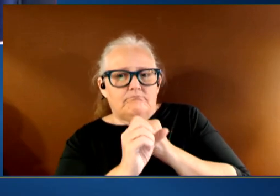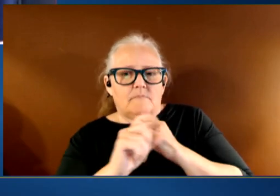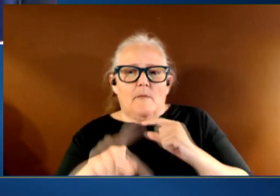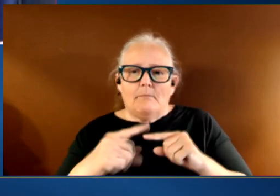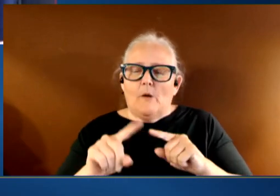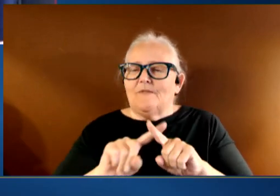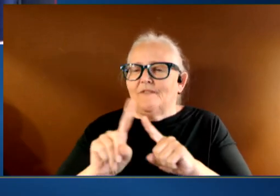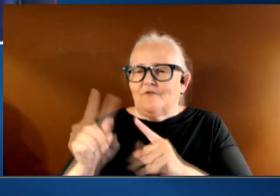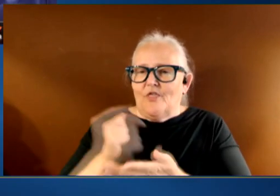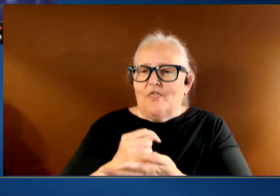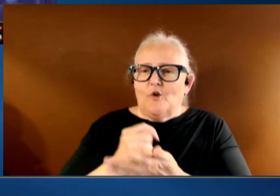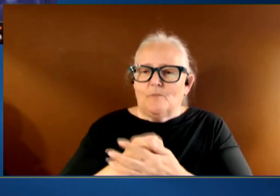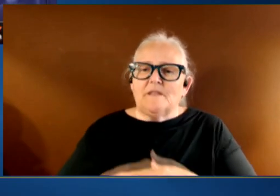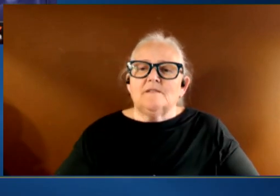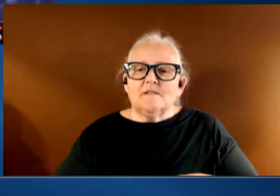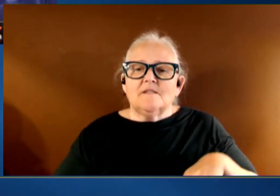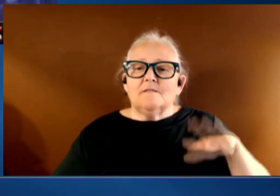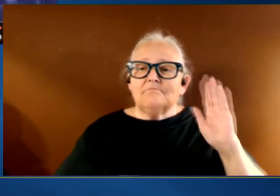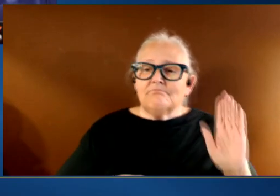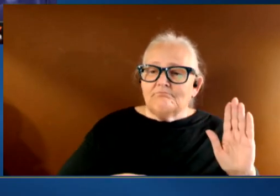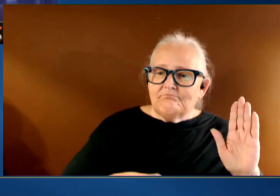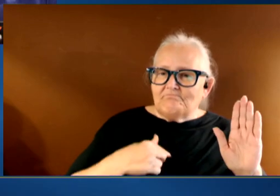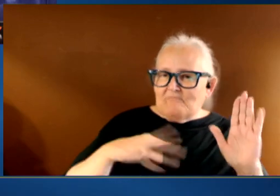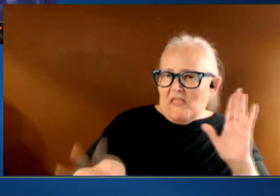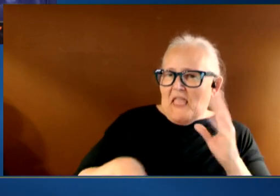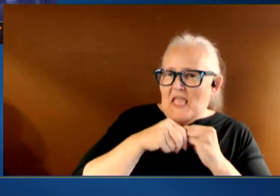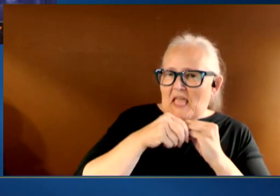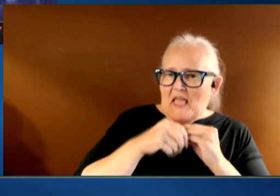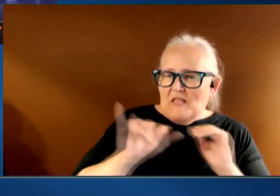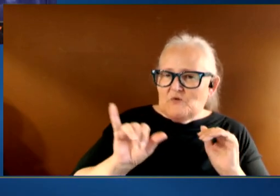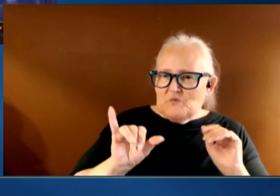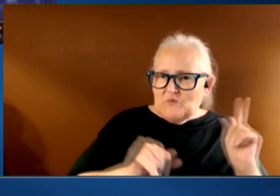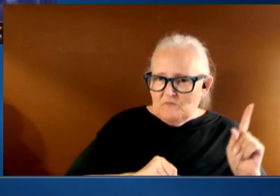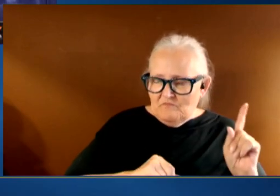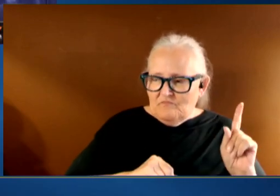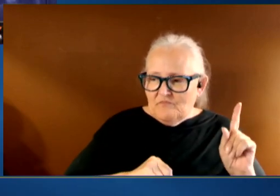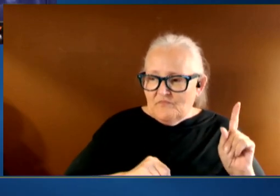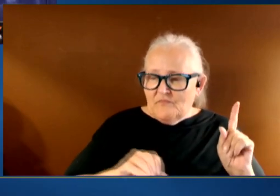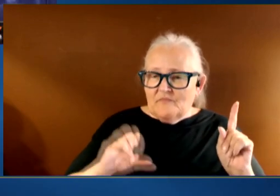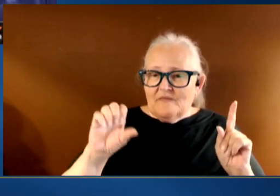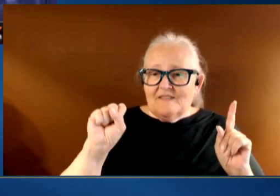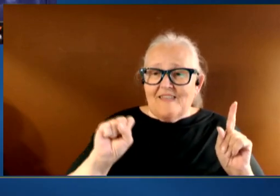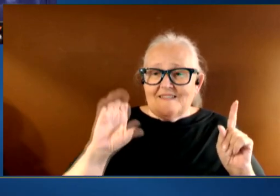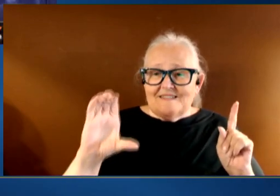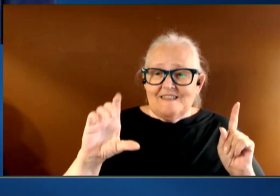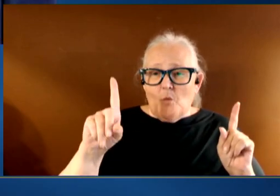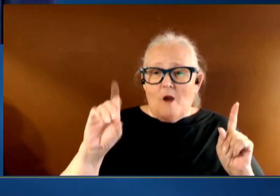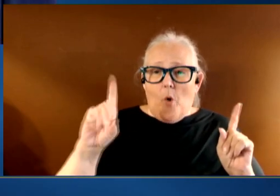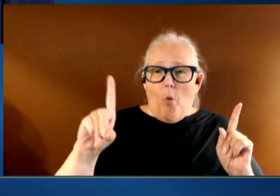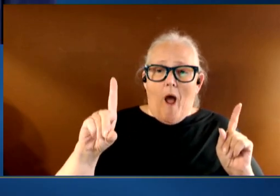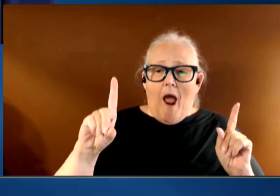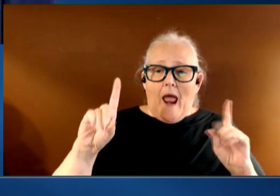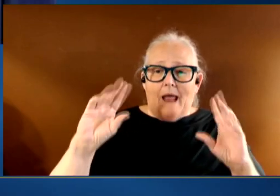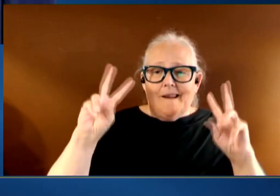Drew Campbell: Yeah. I would just like to add that sickle cell 101, Cassandra